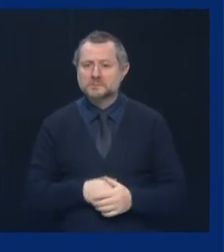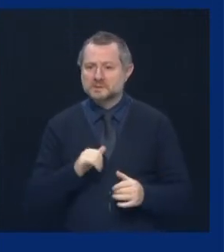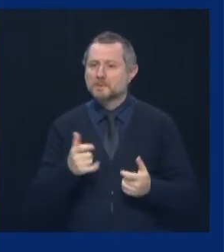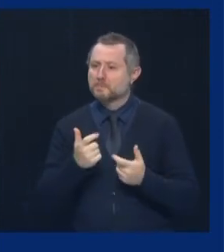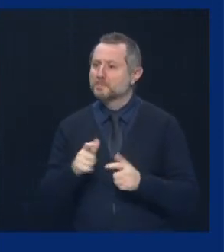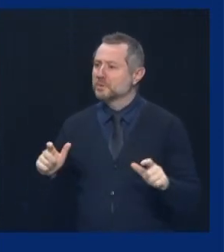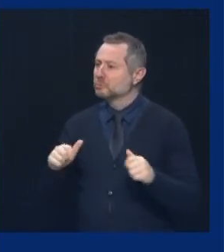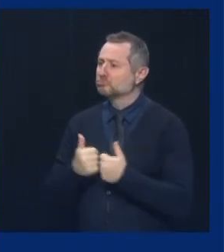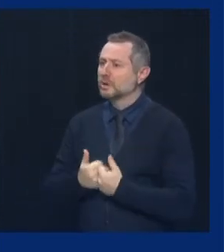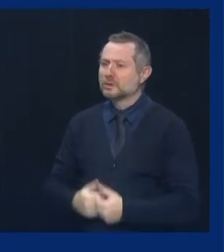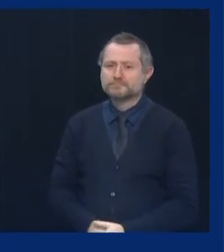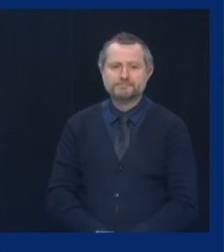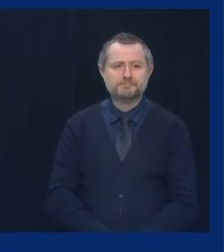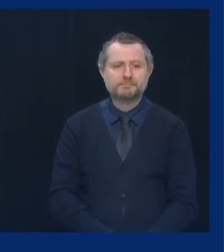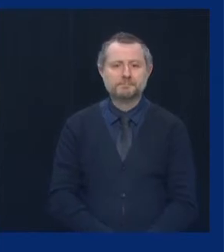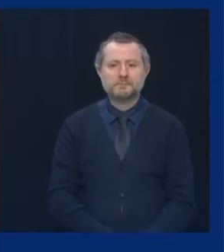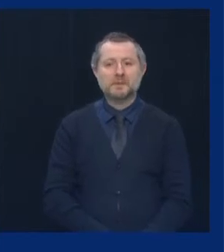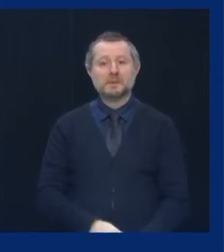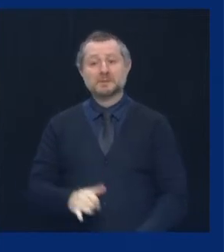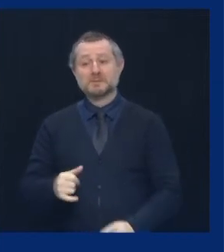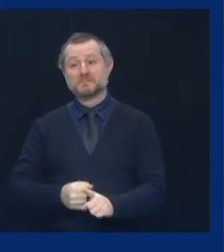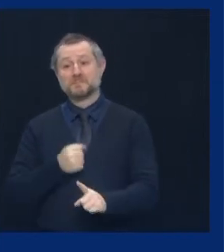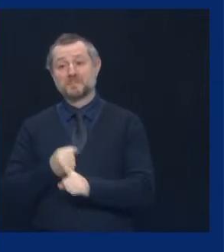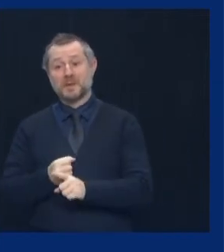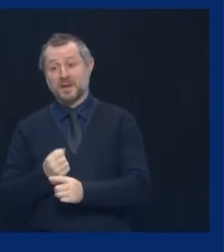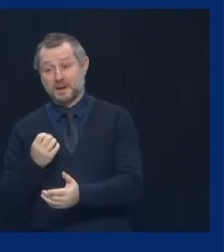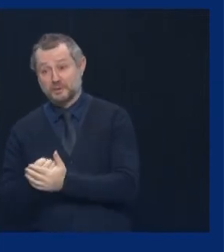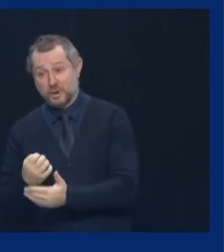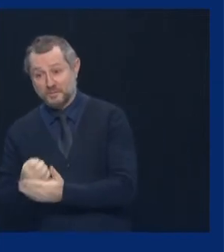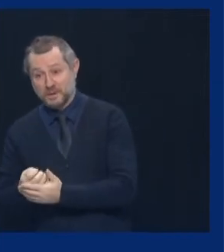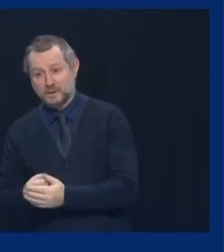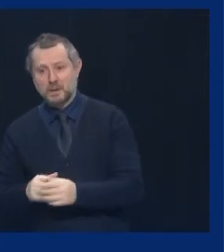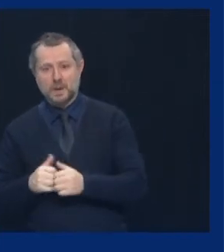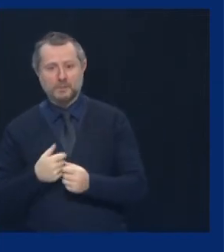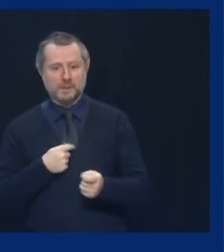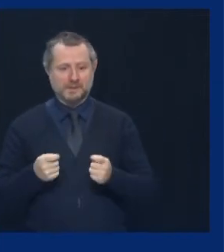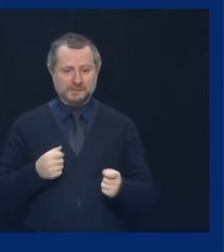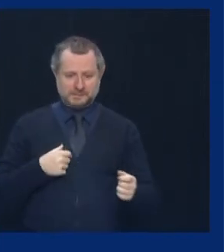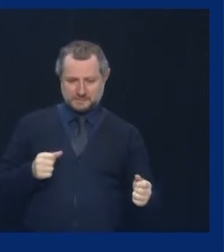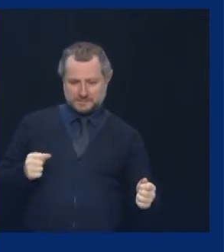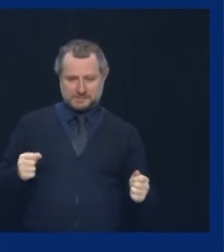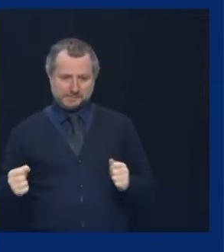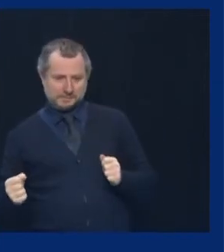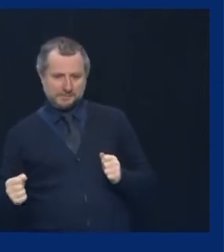HERE TO THERE LEVEL. WE HAVE A MUCH BIGGER CHALLENGE.